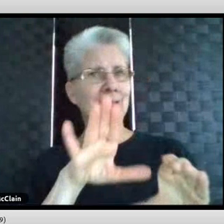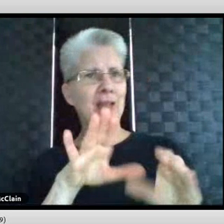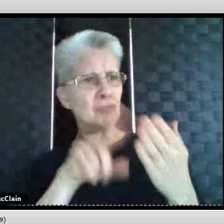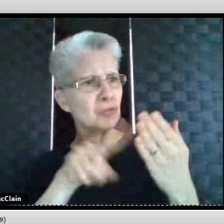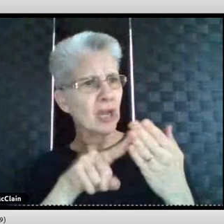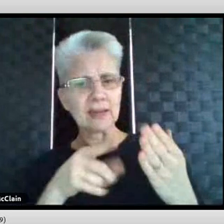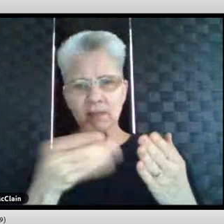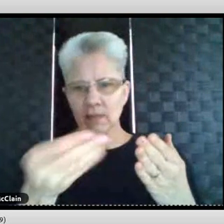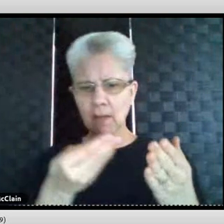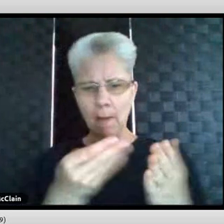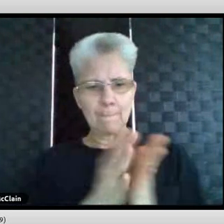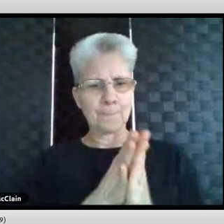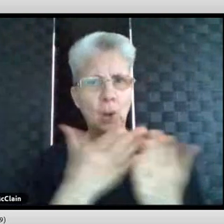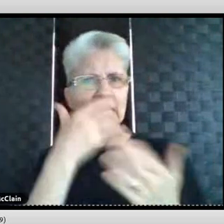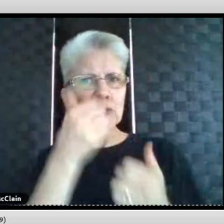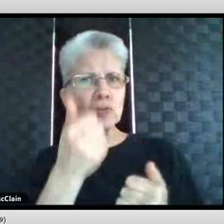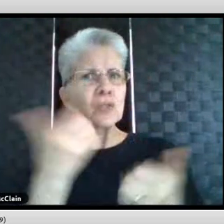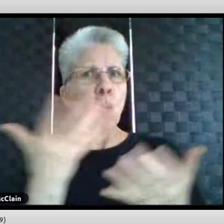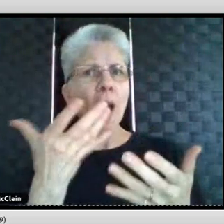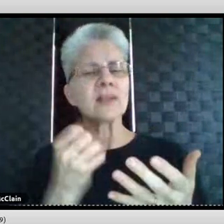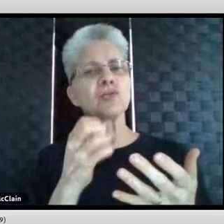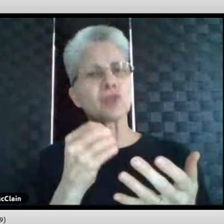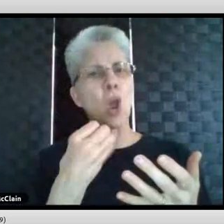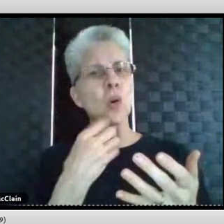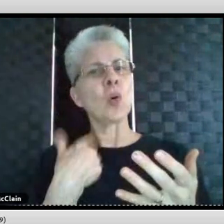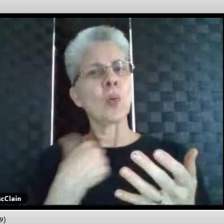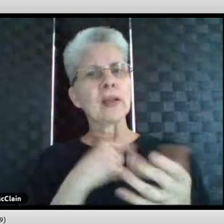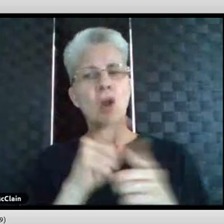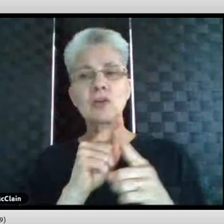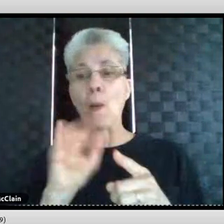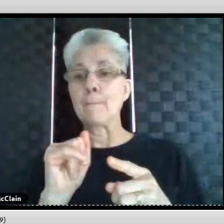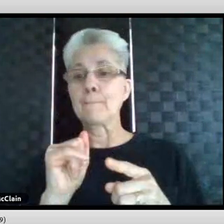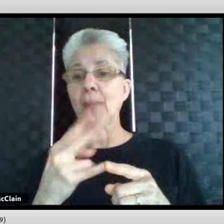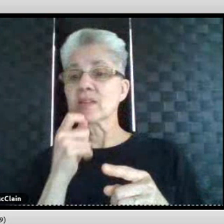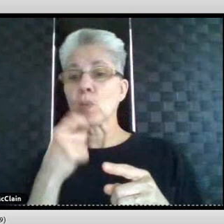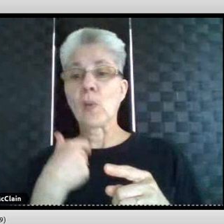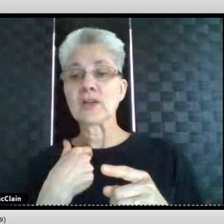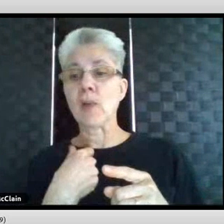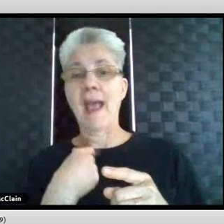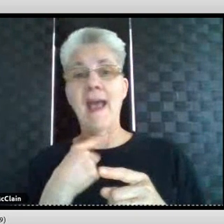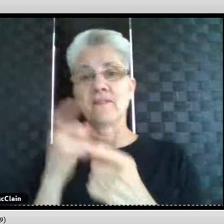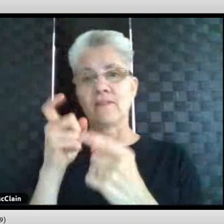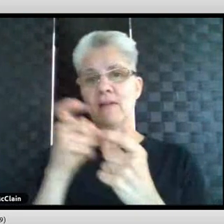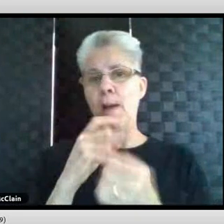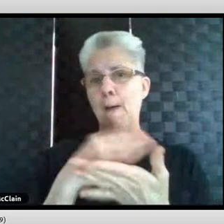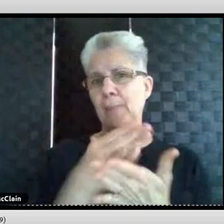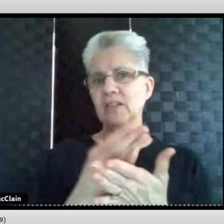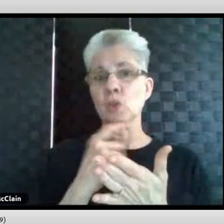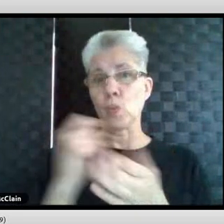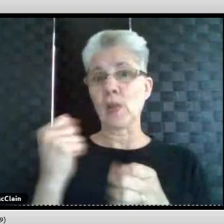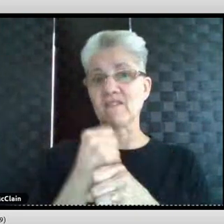what they're interested in, all those kinds of things. And Beth said, "We don't have an assigned budget," so then you really have to fight for it, don't you?